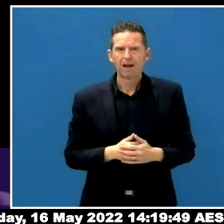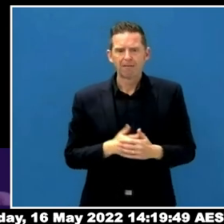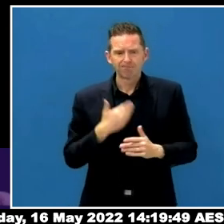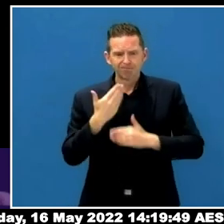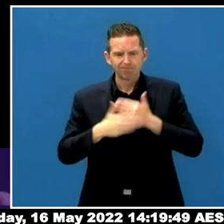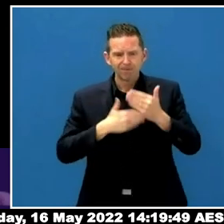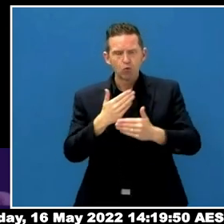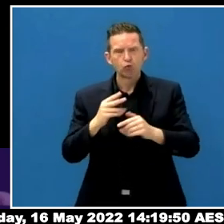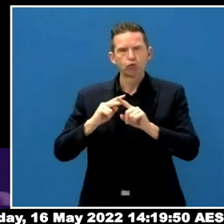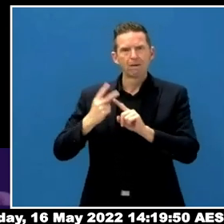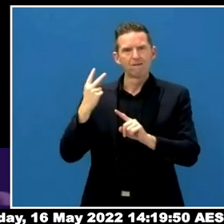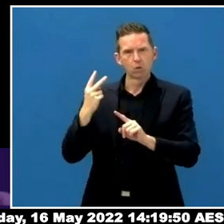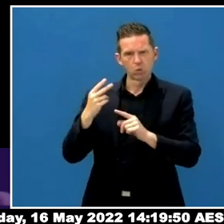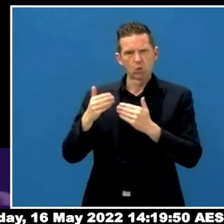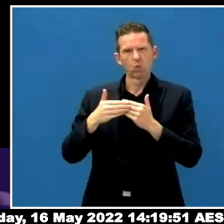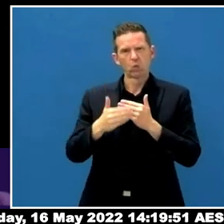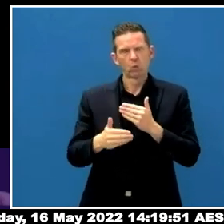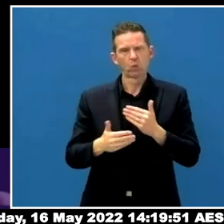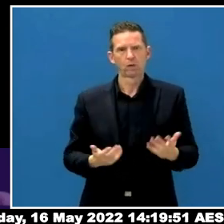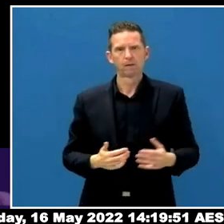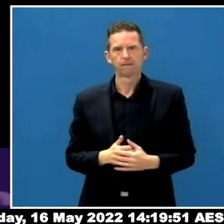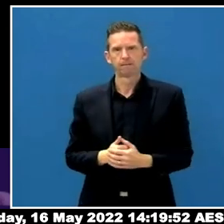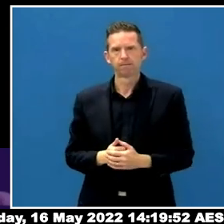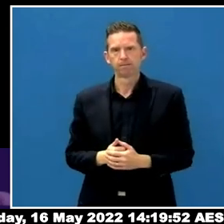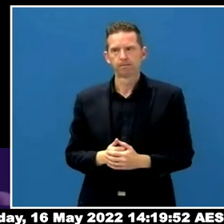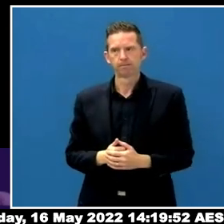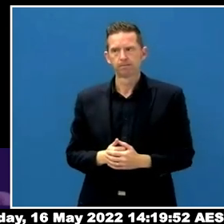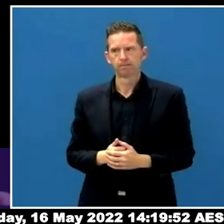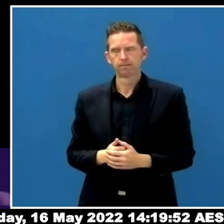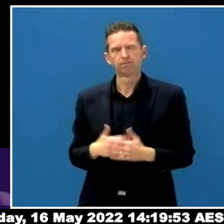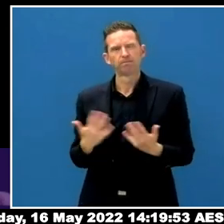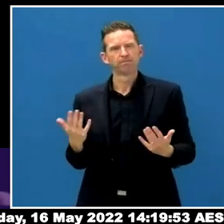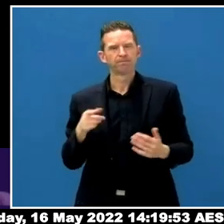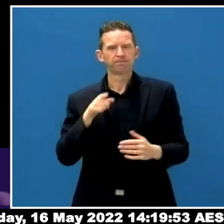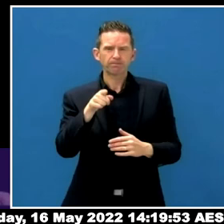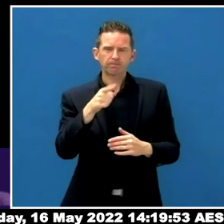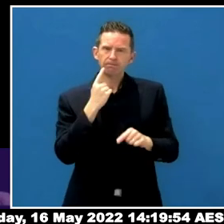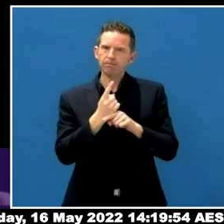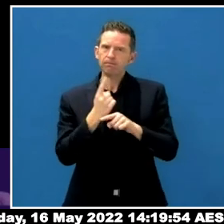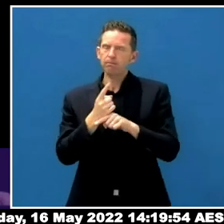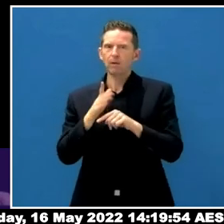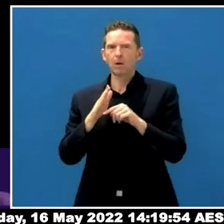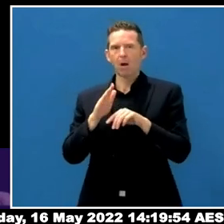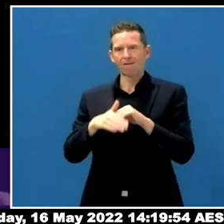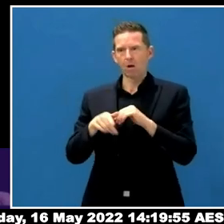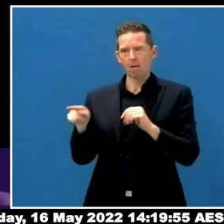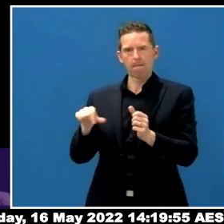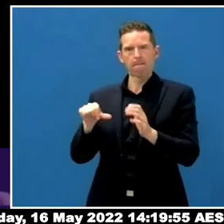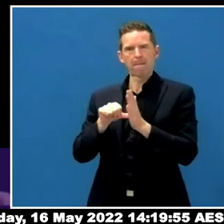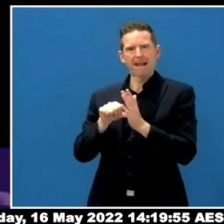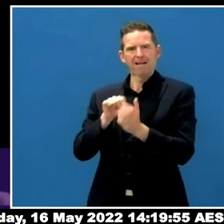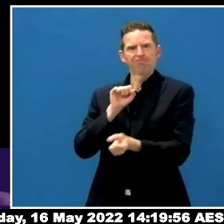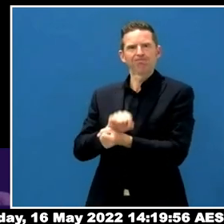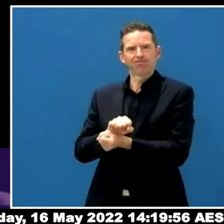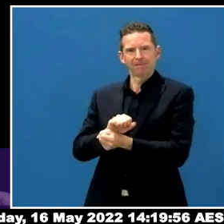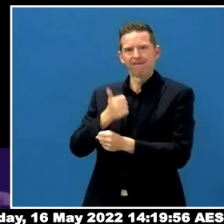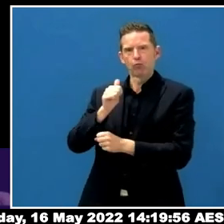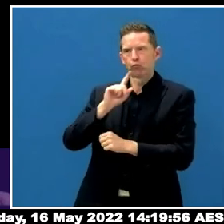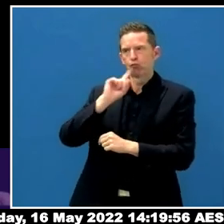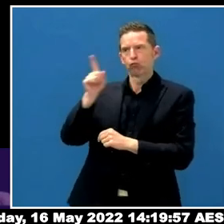You raised the freezing of the NDIS funds with Wayne Adamson, didn't you? Yes, I did, and so did my coordinator.